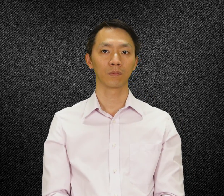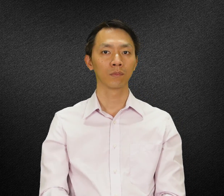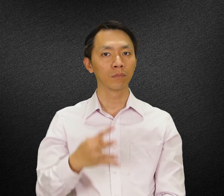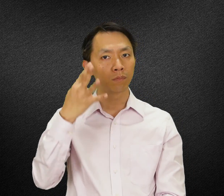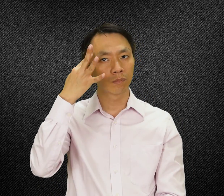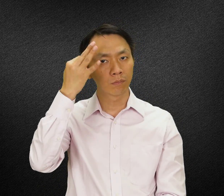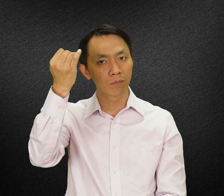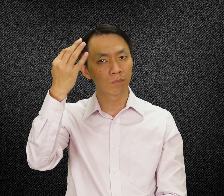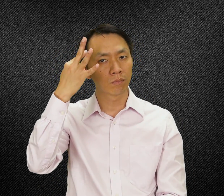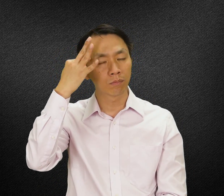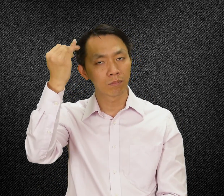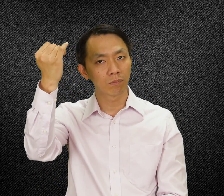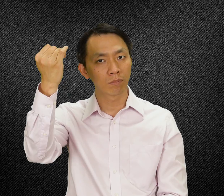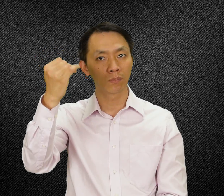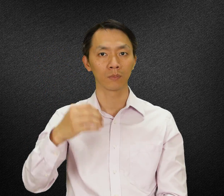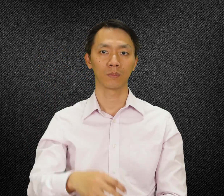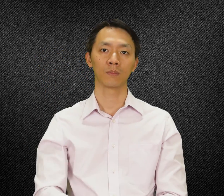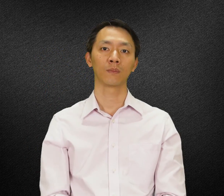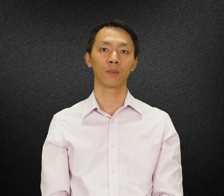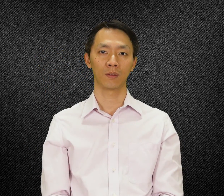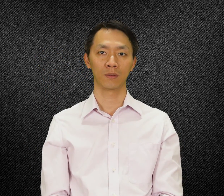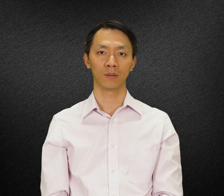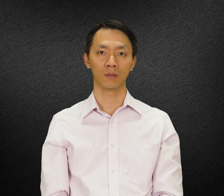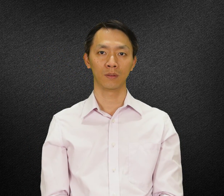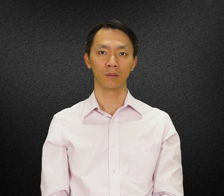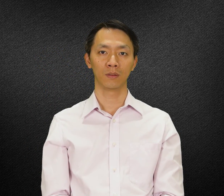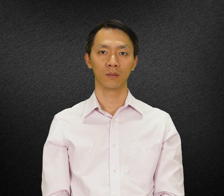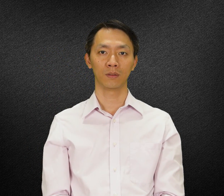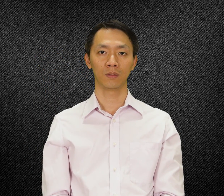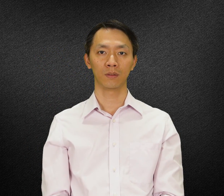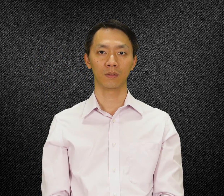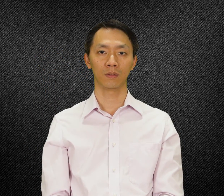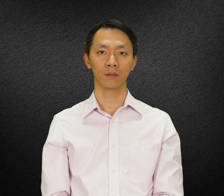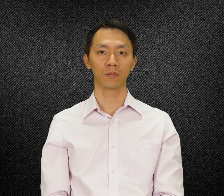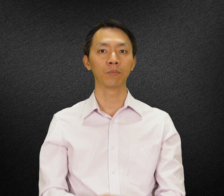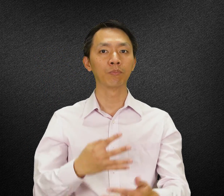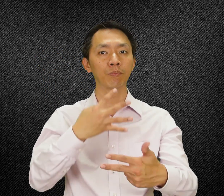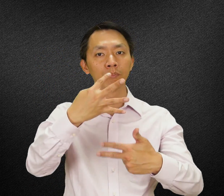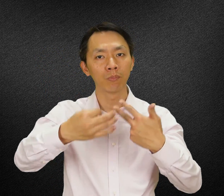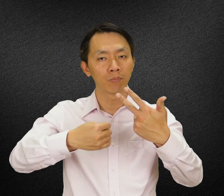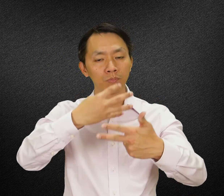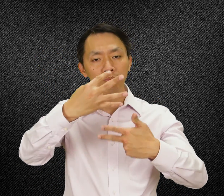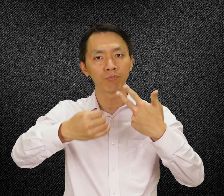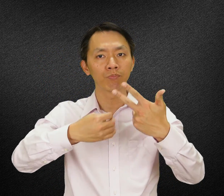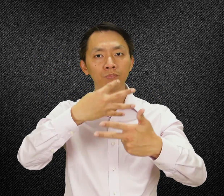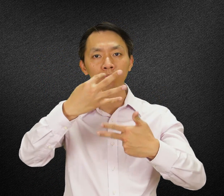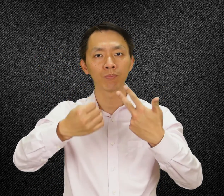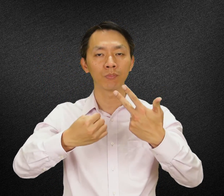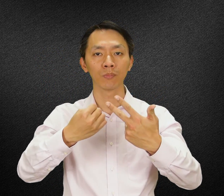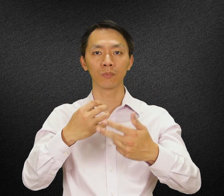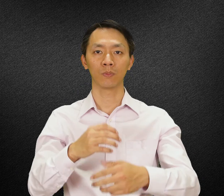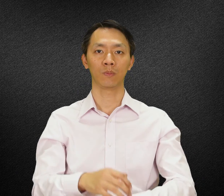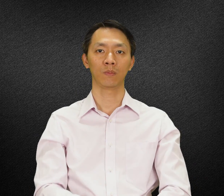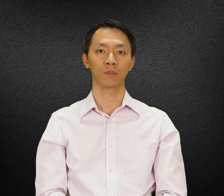how many days? how many weeks?